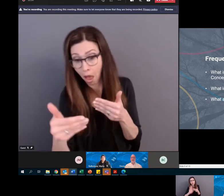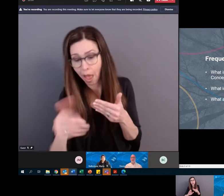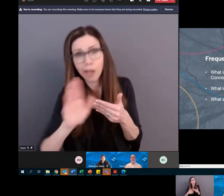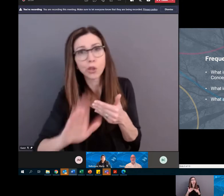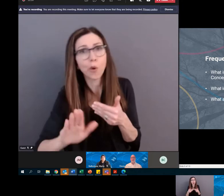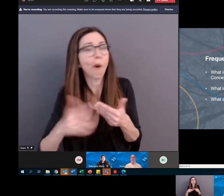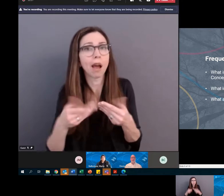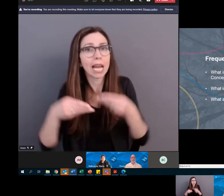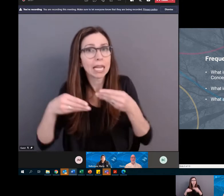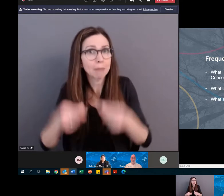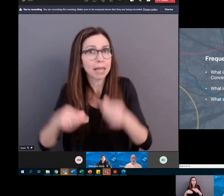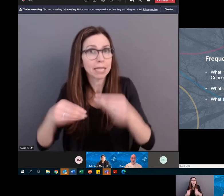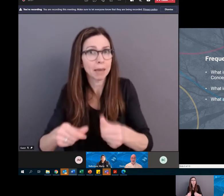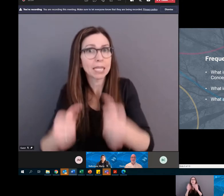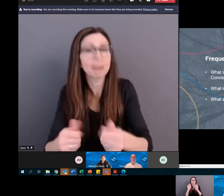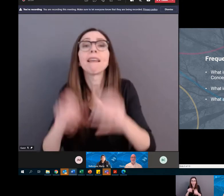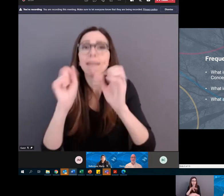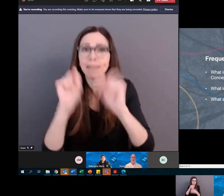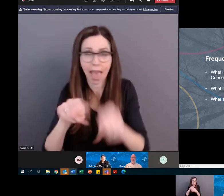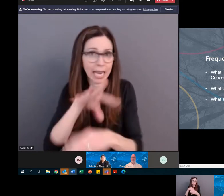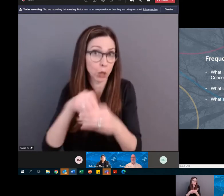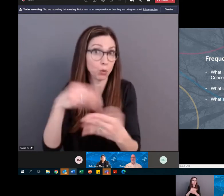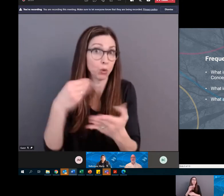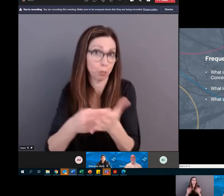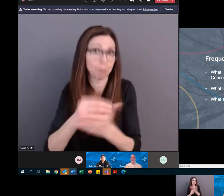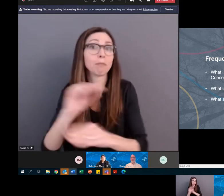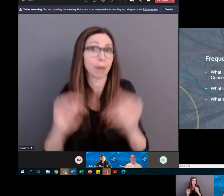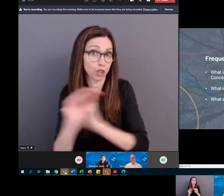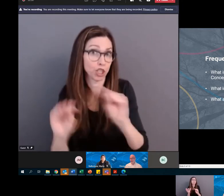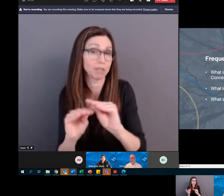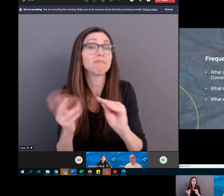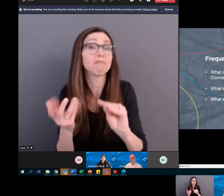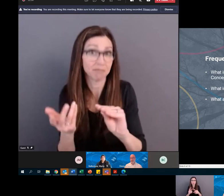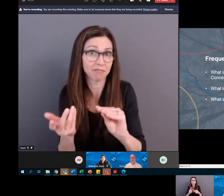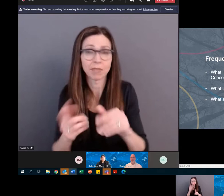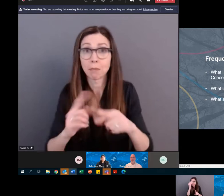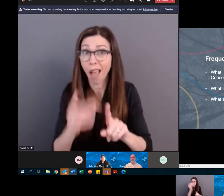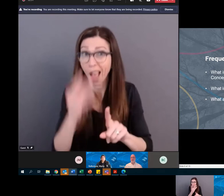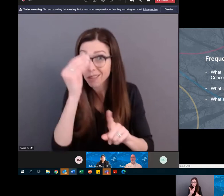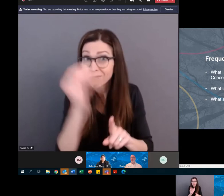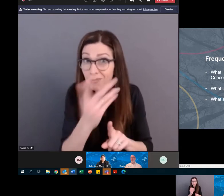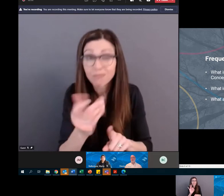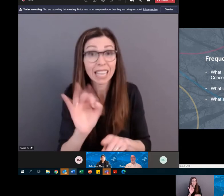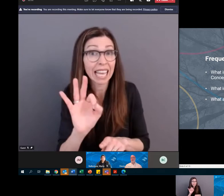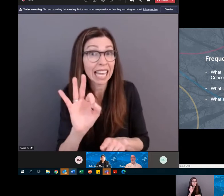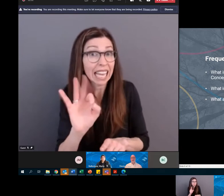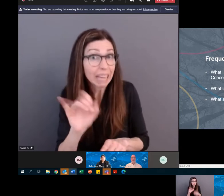even completed prior to receiving your grant notification. This means that you